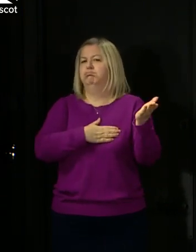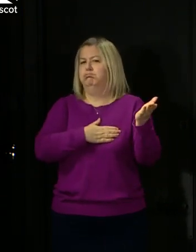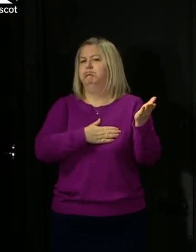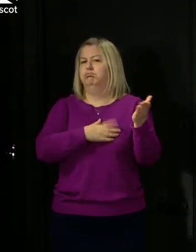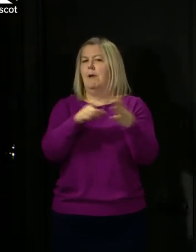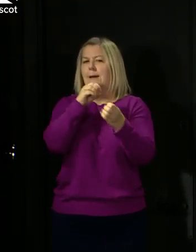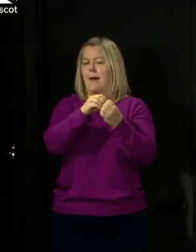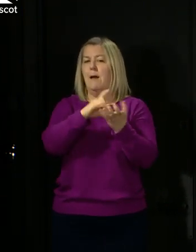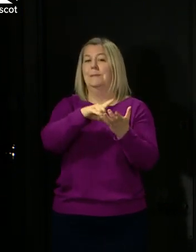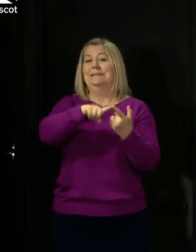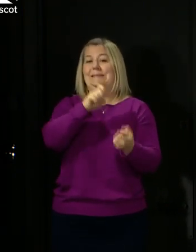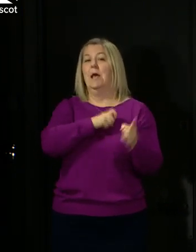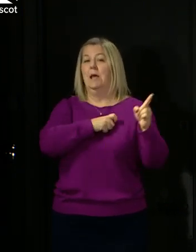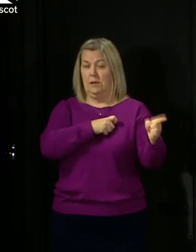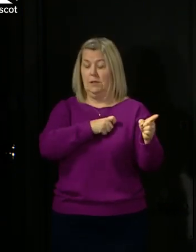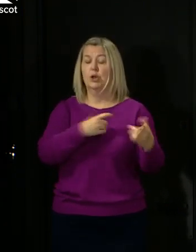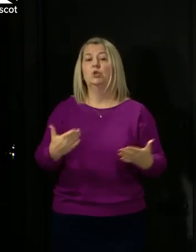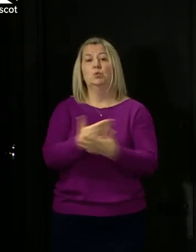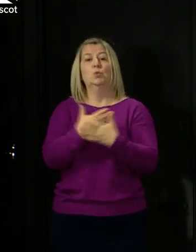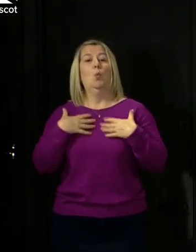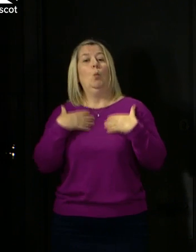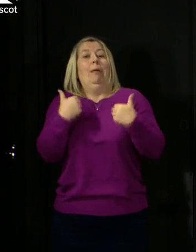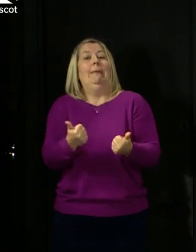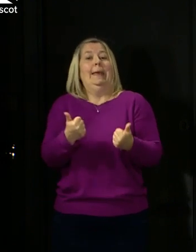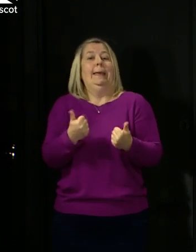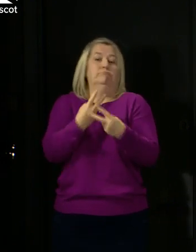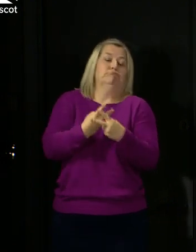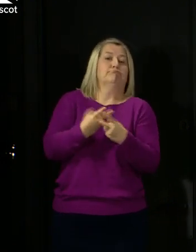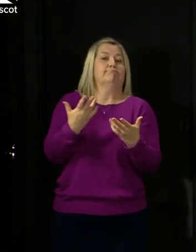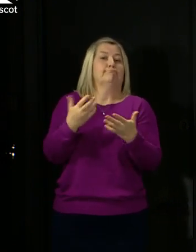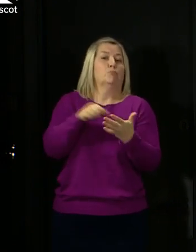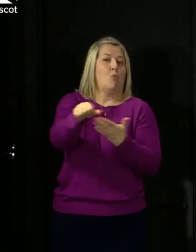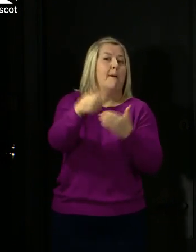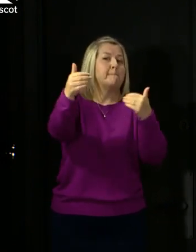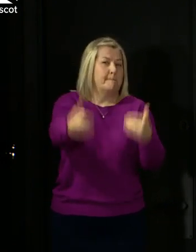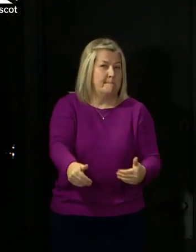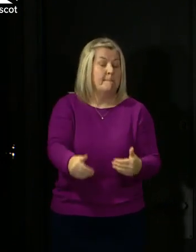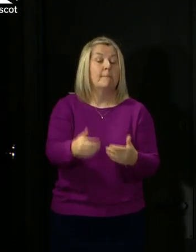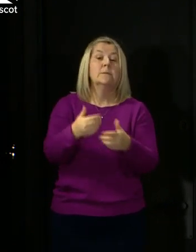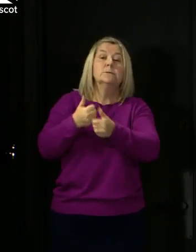programme which is being launched today to support the mental health of those working